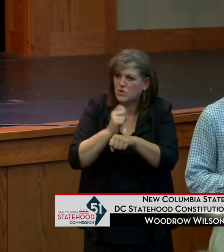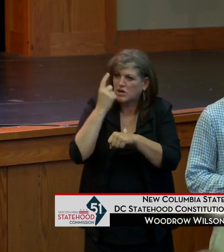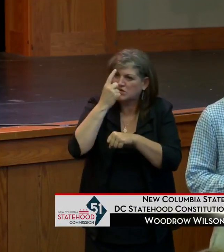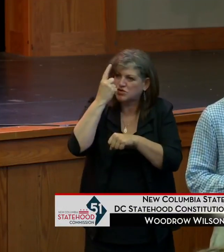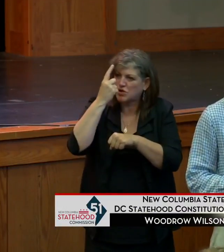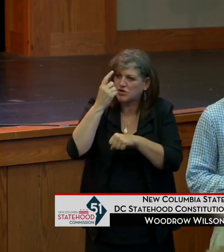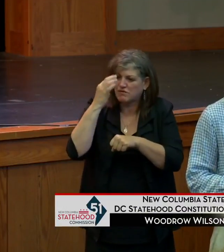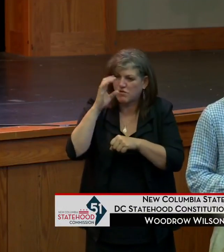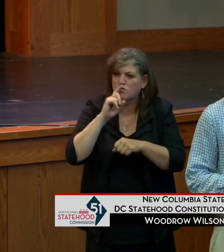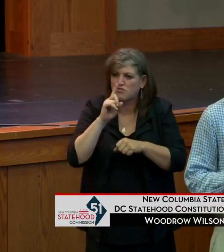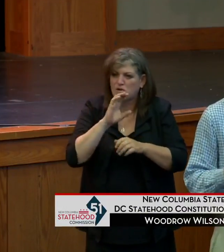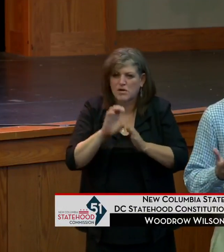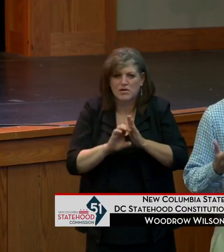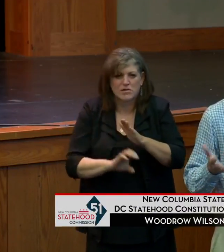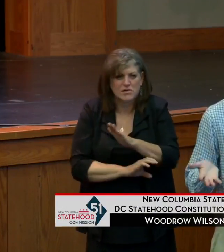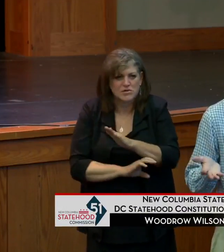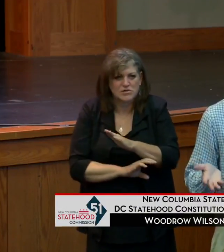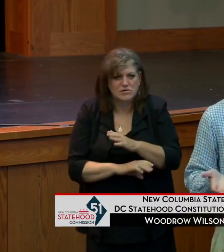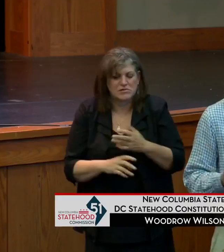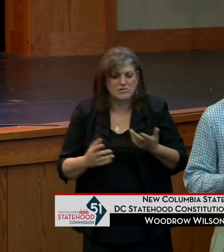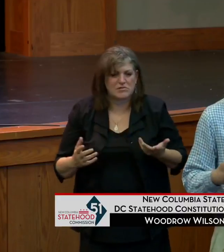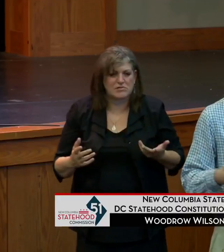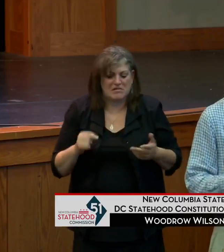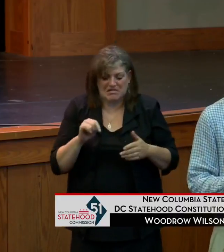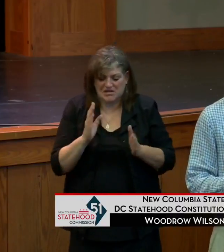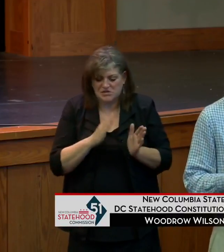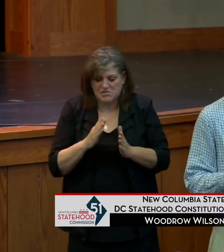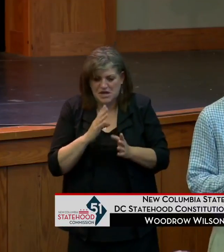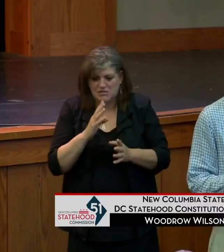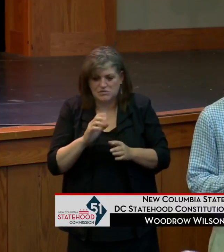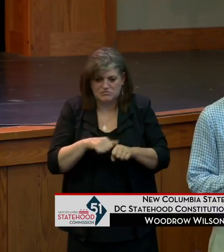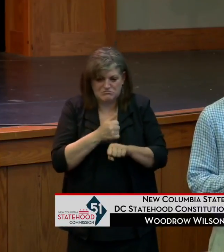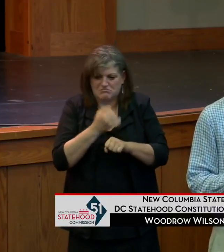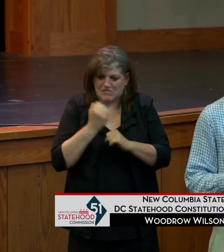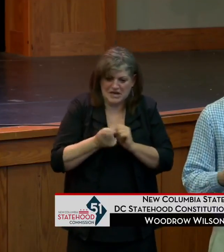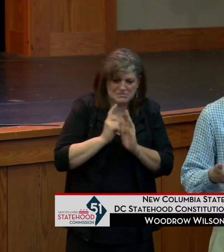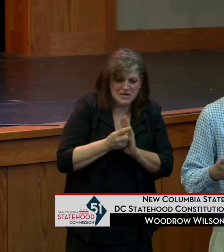OF A CONSTITUTION. BUT IN ANY CASE THIS PLAN WAS PUT TOGETHER AT THE LAST MINUTE